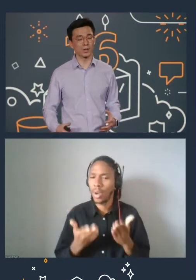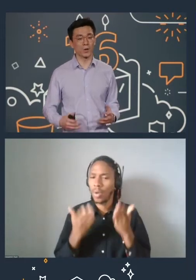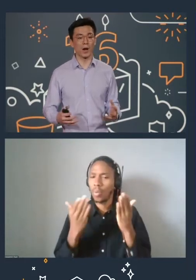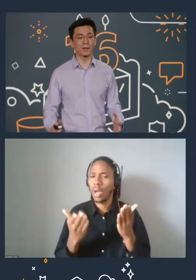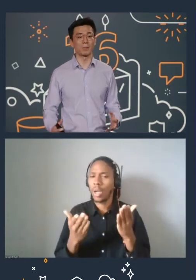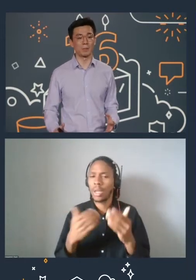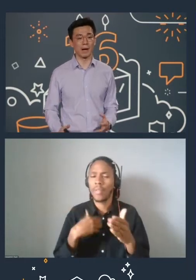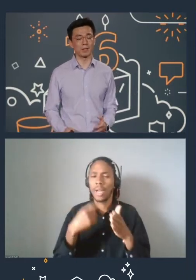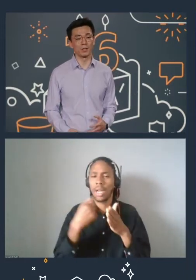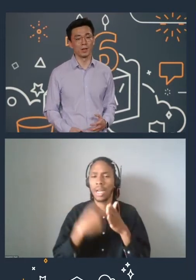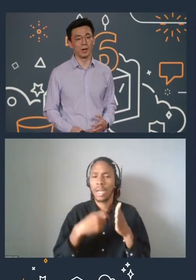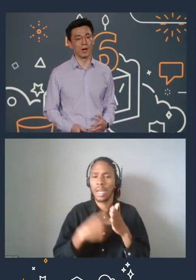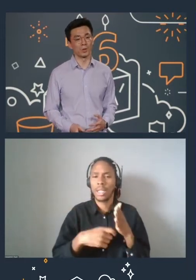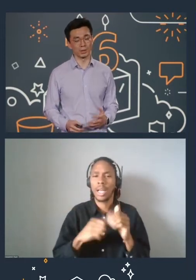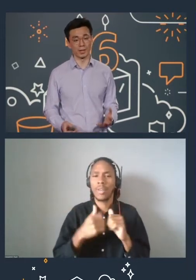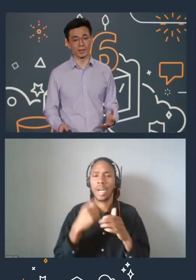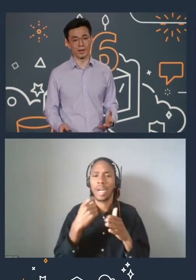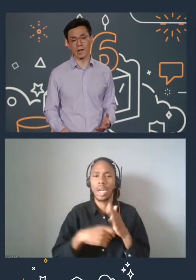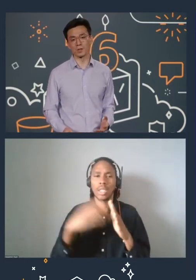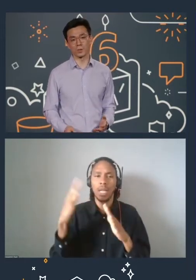How to cost optimize your data lake on S3.